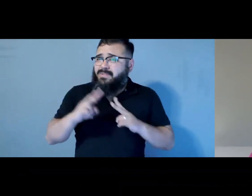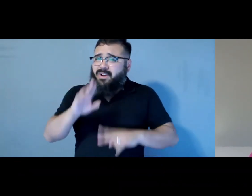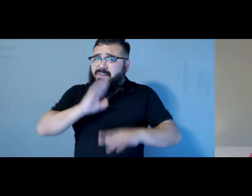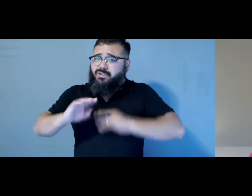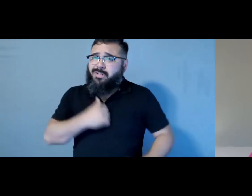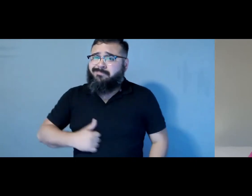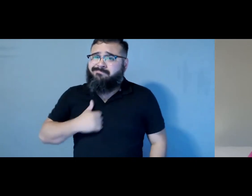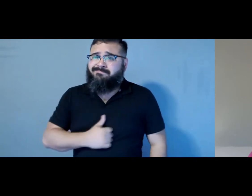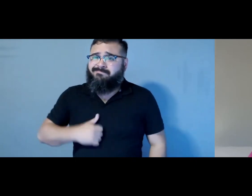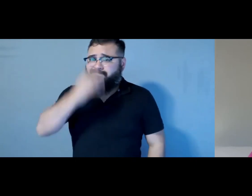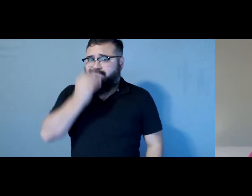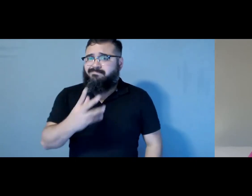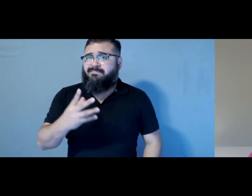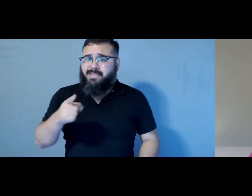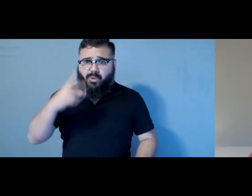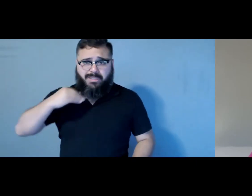and I'm sorry that, that you had to go through that.